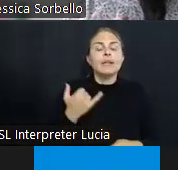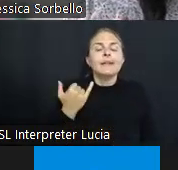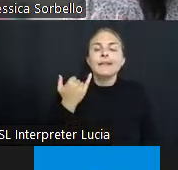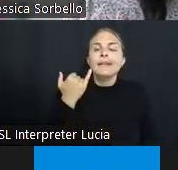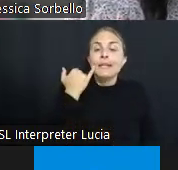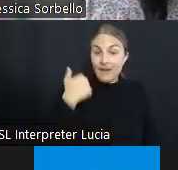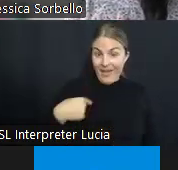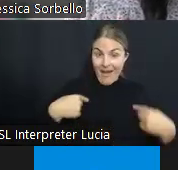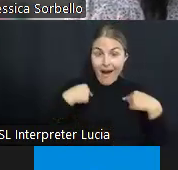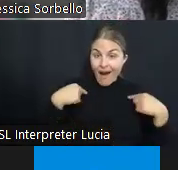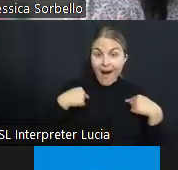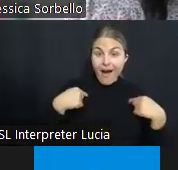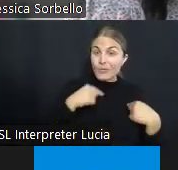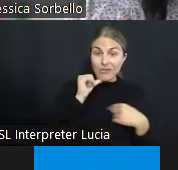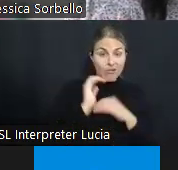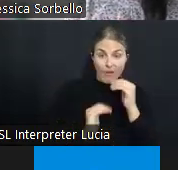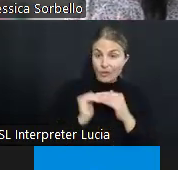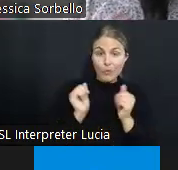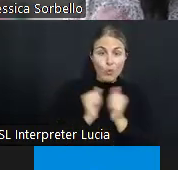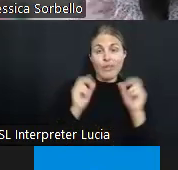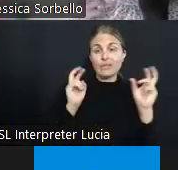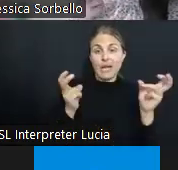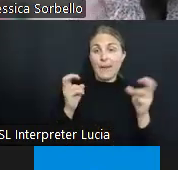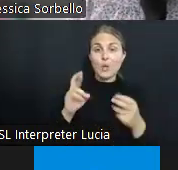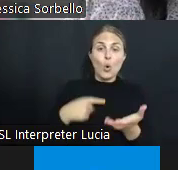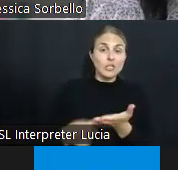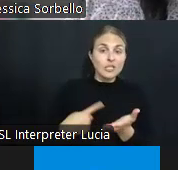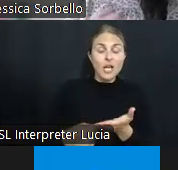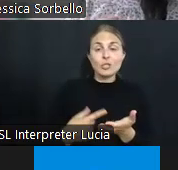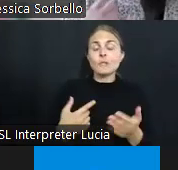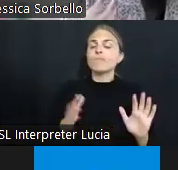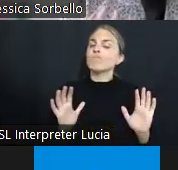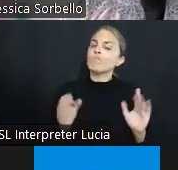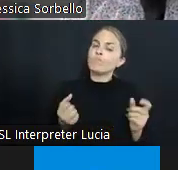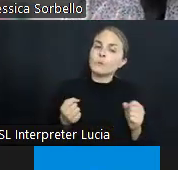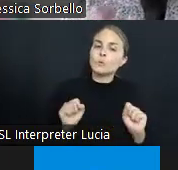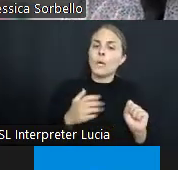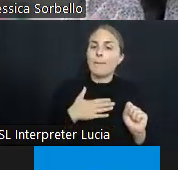best, but ultimately stumble through it. And, our clients